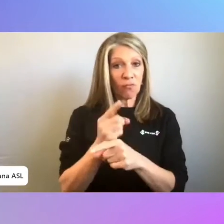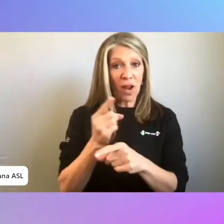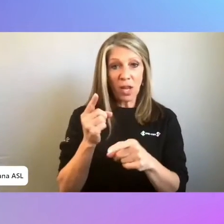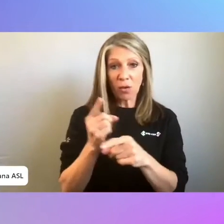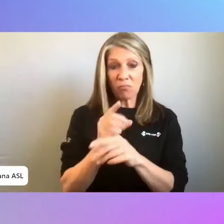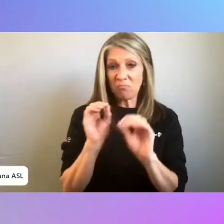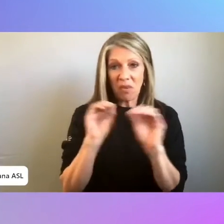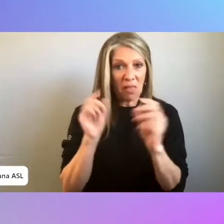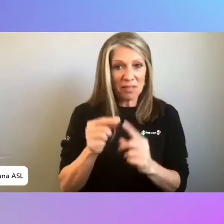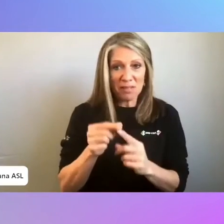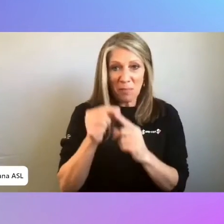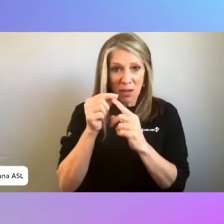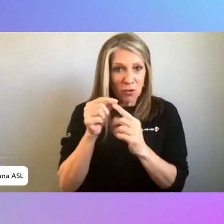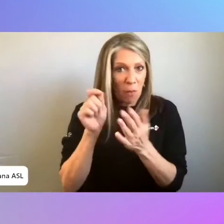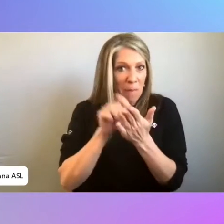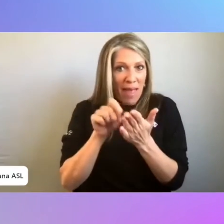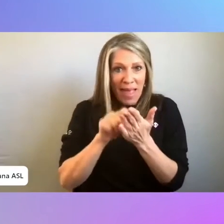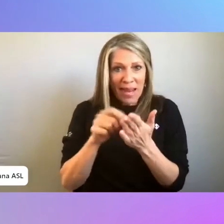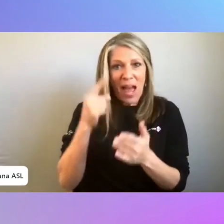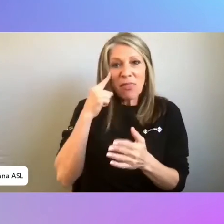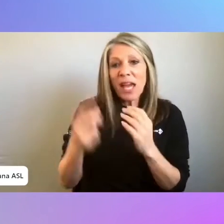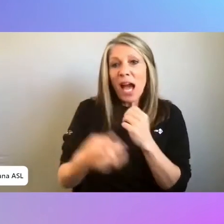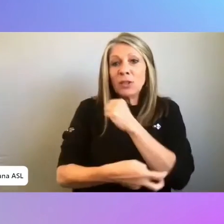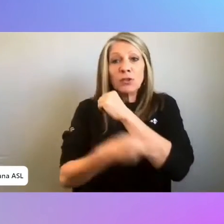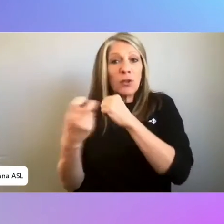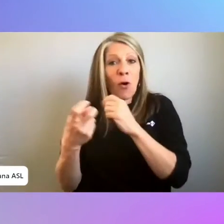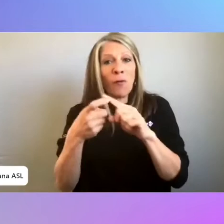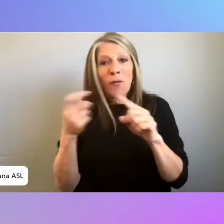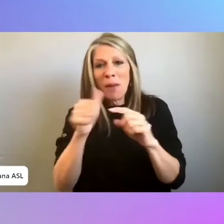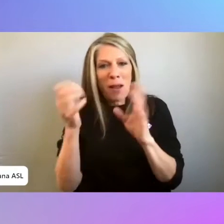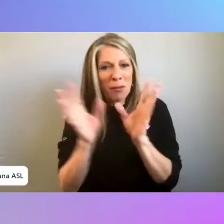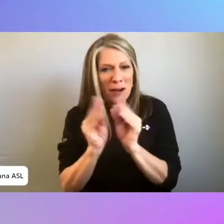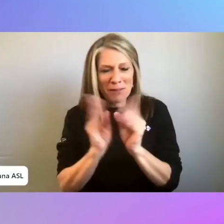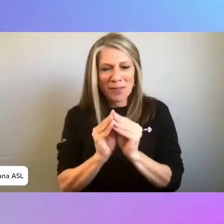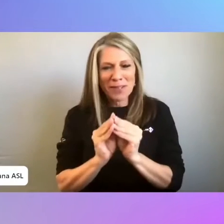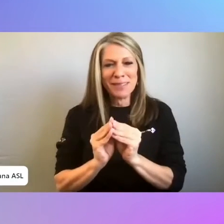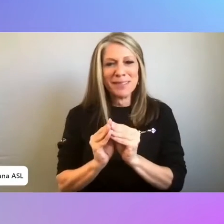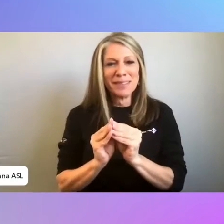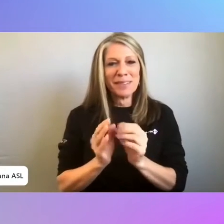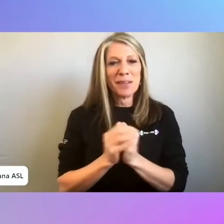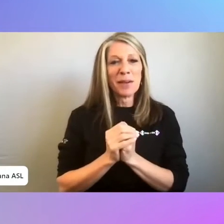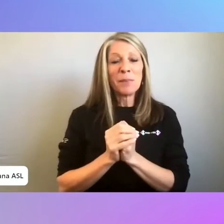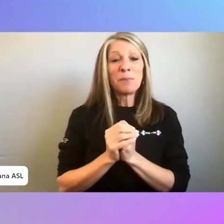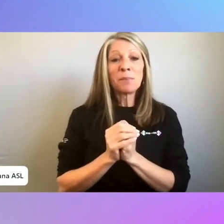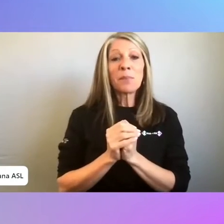I just have it right hand a ballpoint pen, and there's